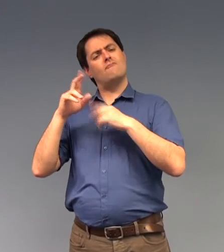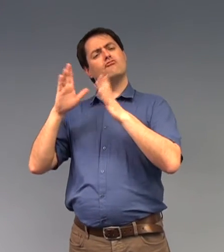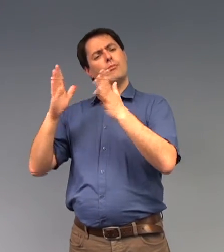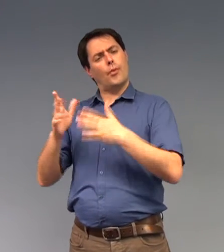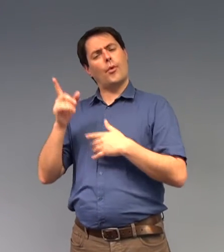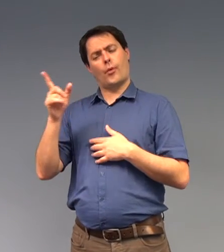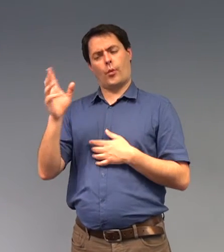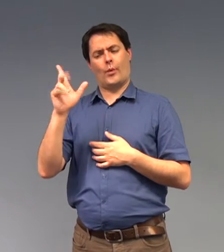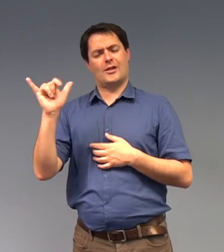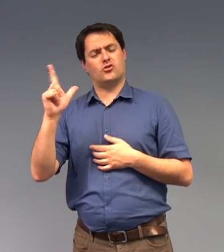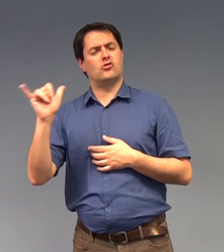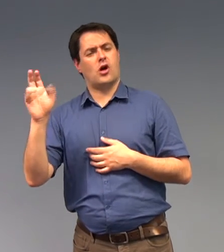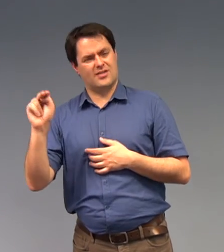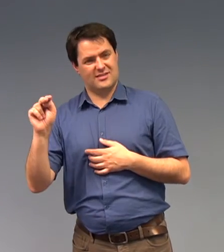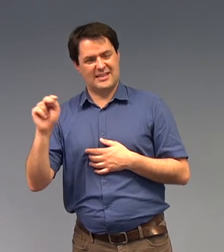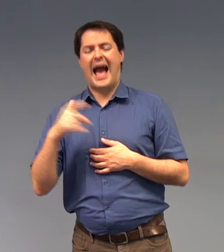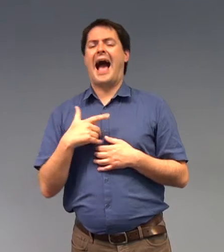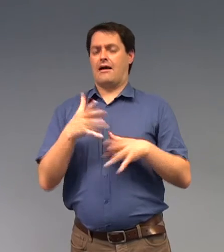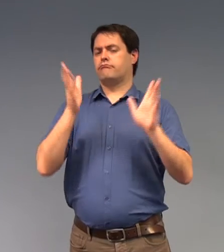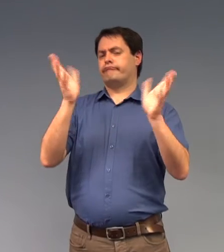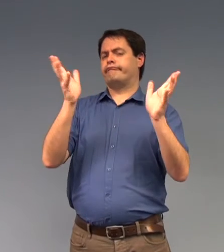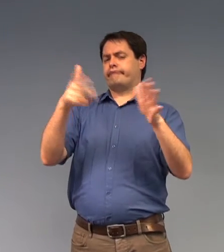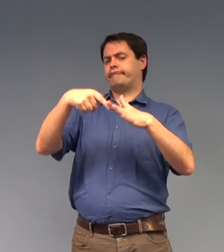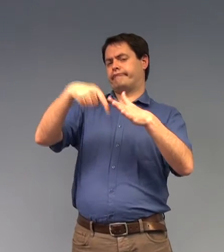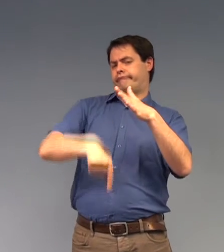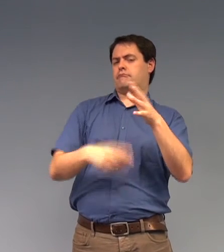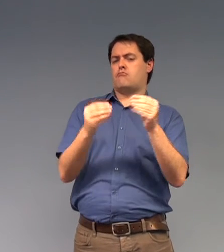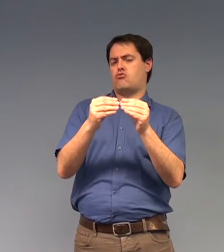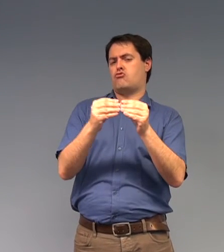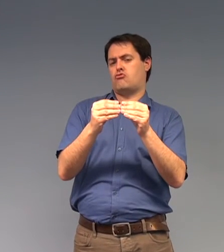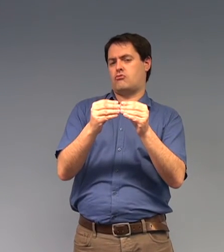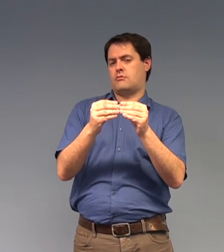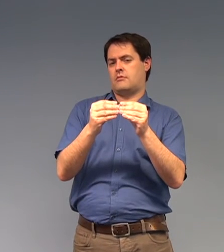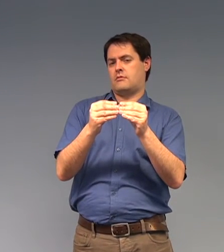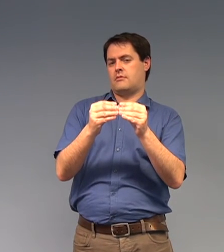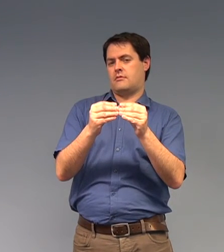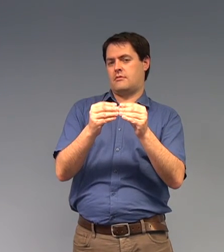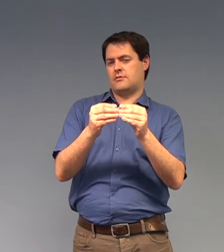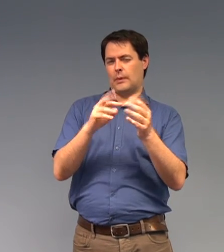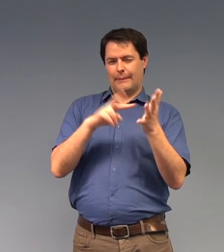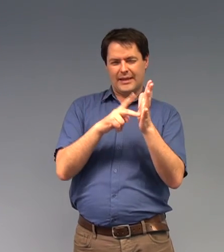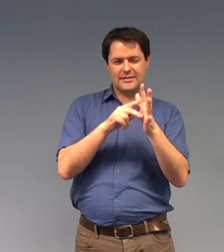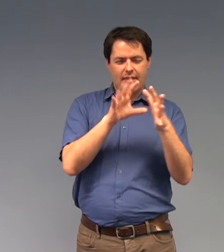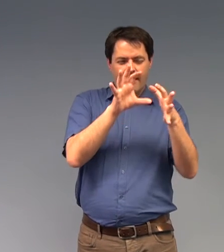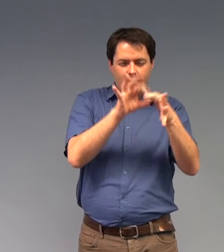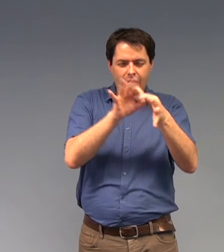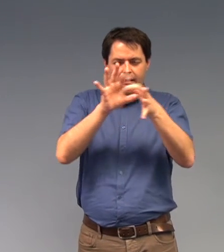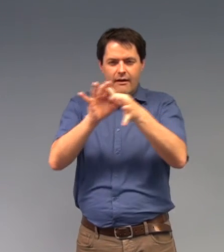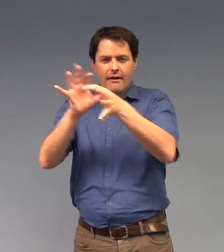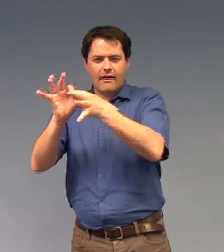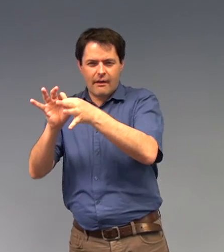So, in the English it just states, "Here's Willy Johnson," whereas in the BSL we saw TALK MORE.